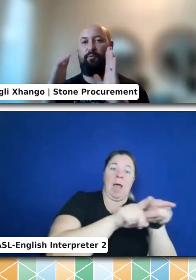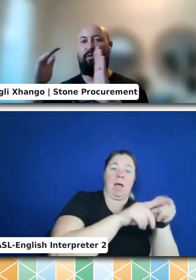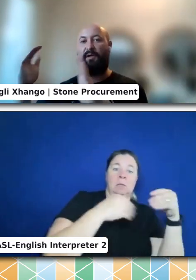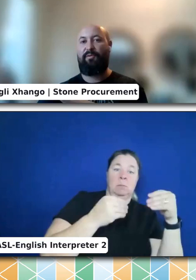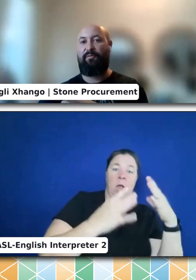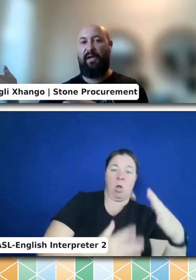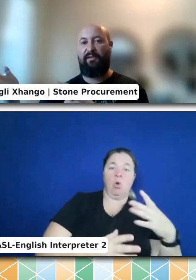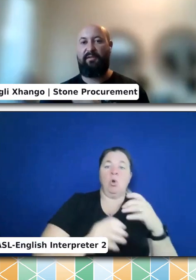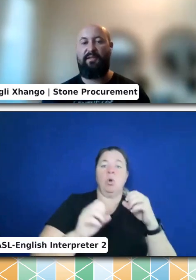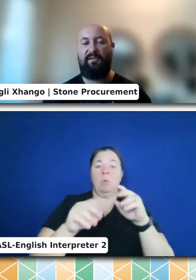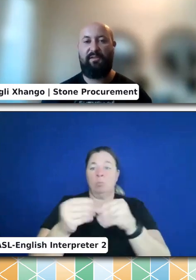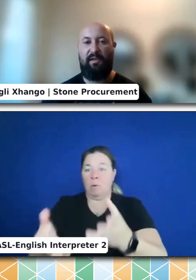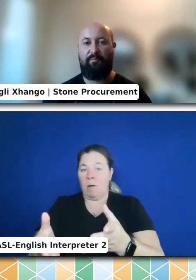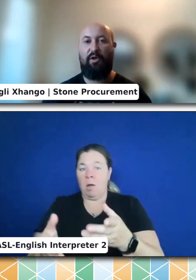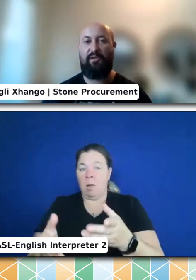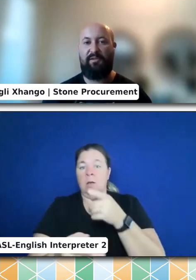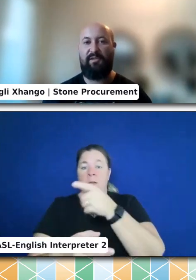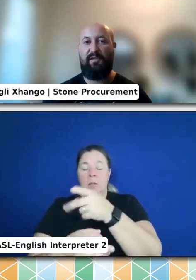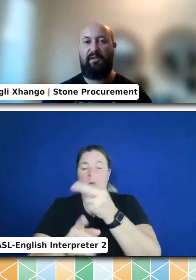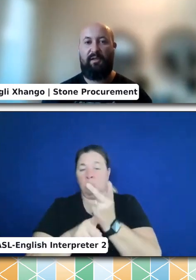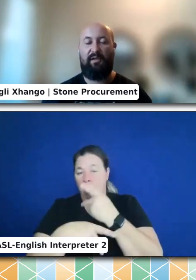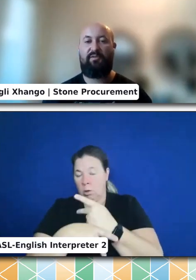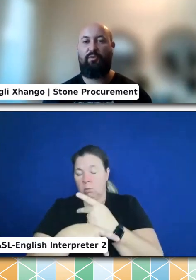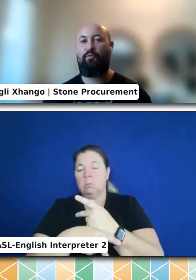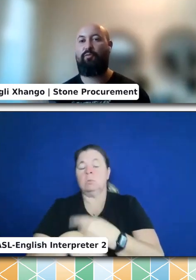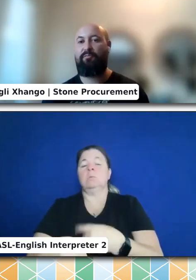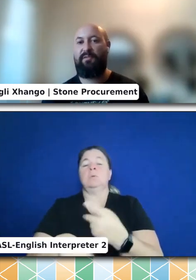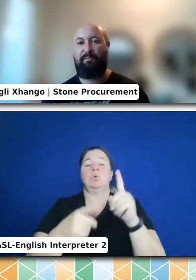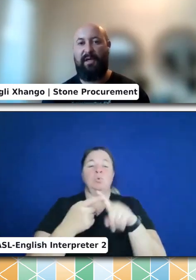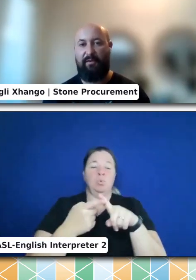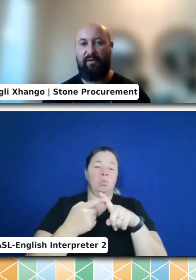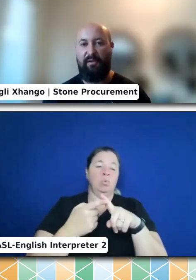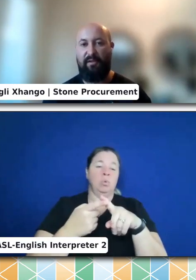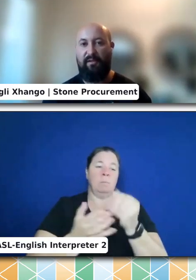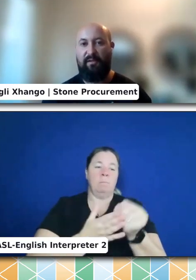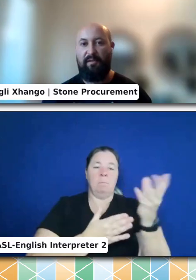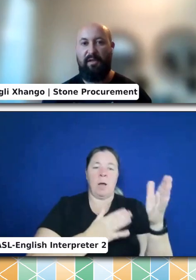Provide these, uh, products. Uh, to the buyer.